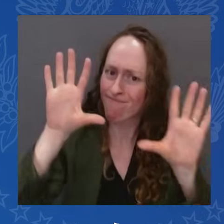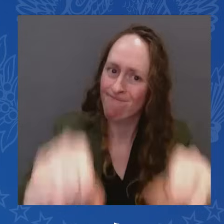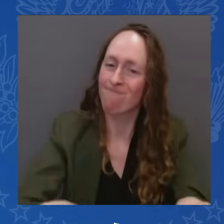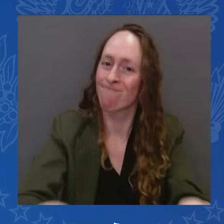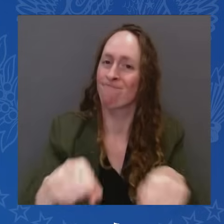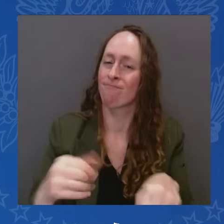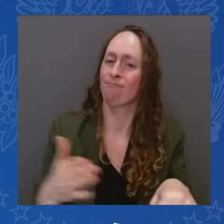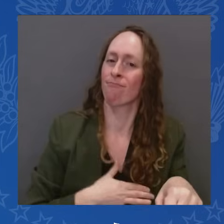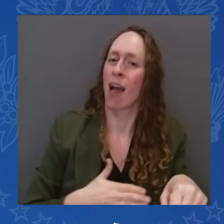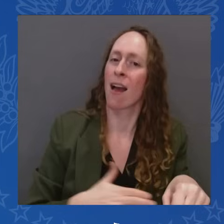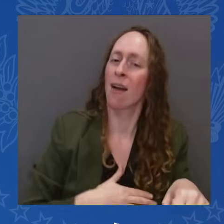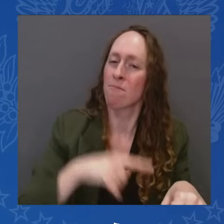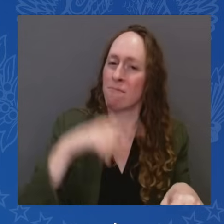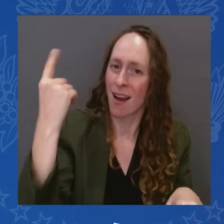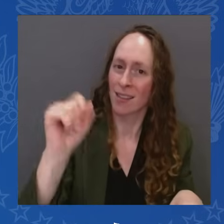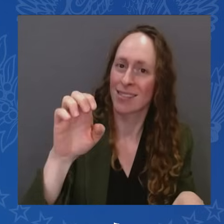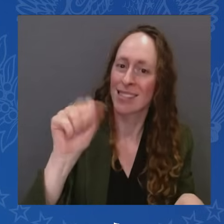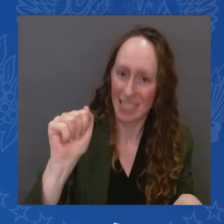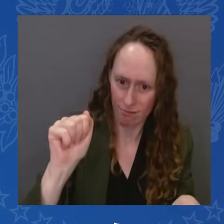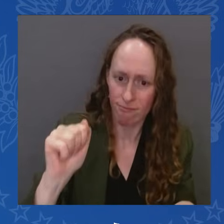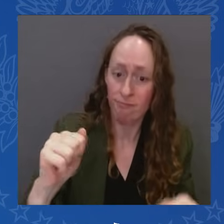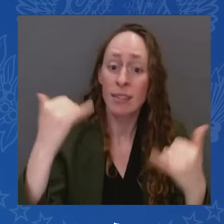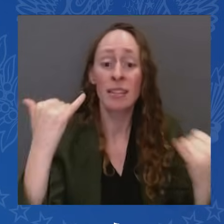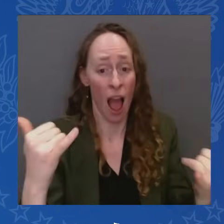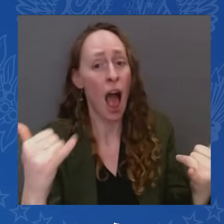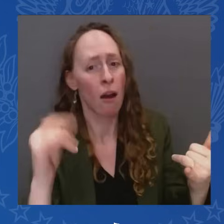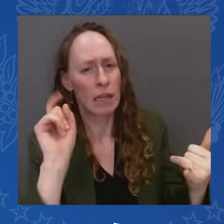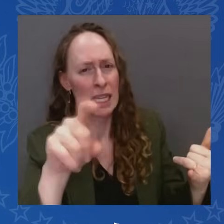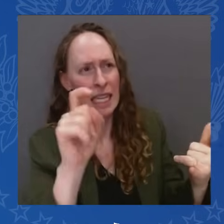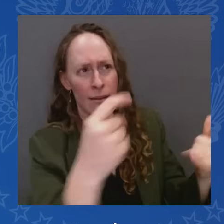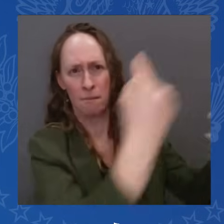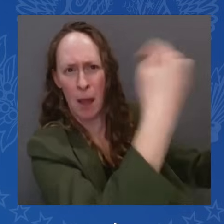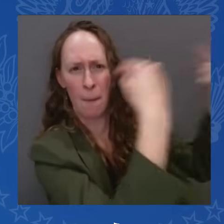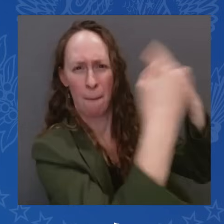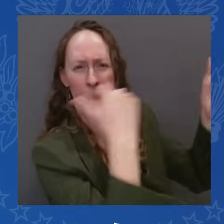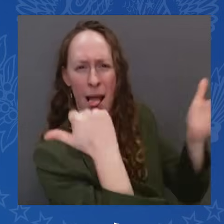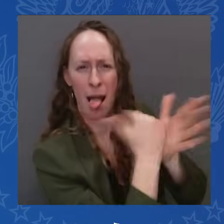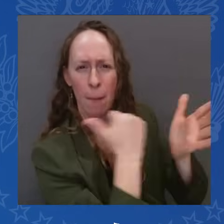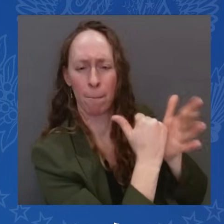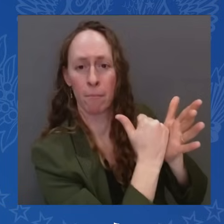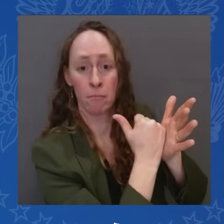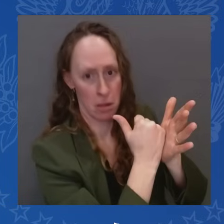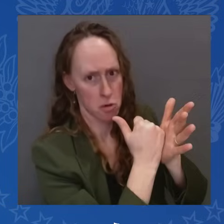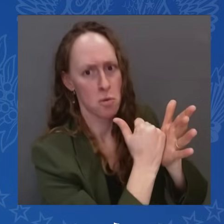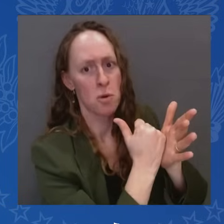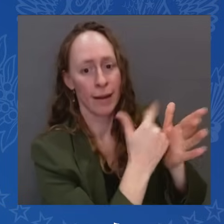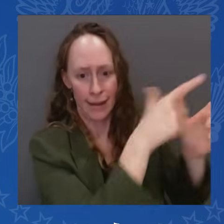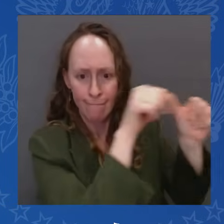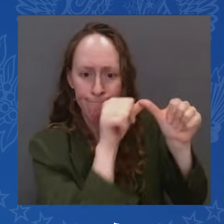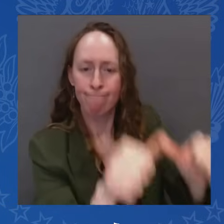This will -- this will intensify our ground advantages in 2024